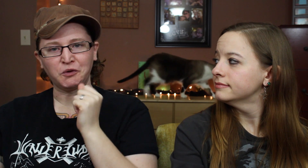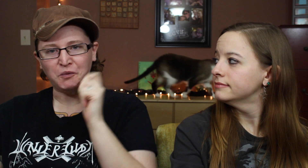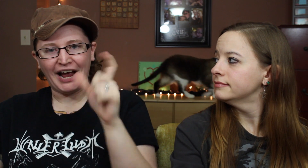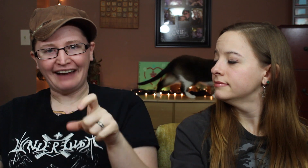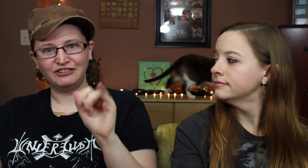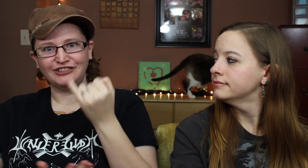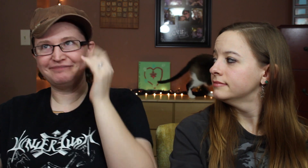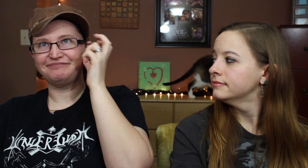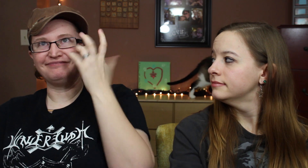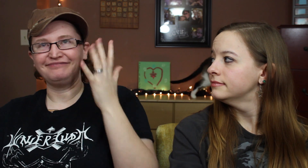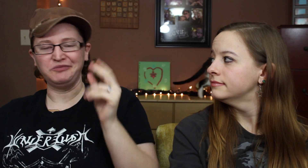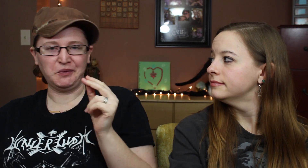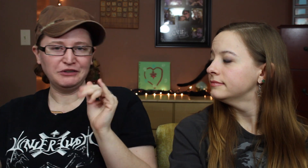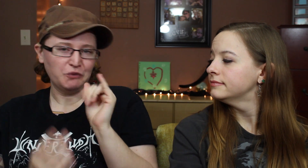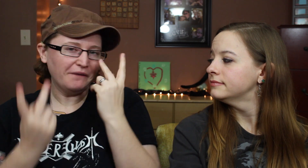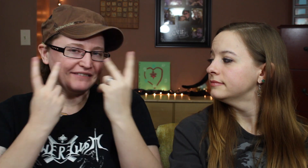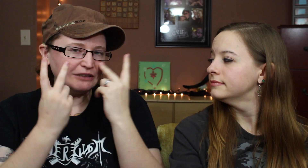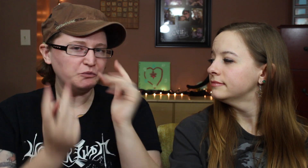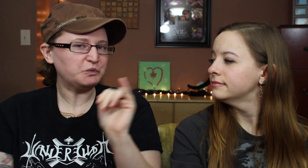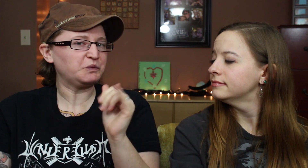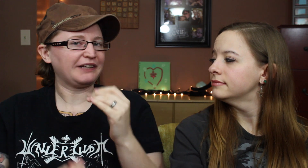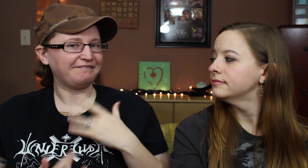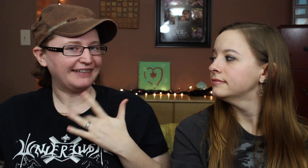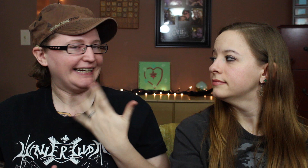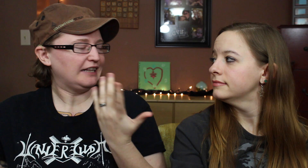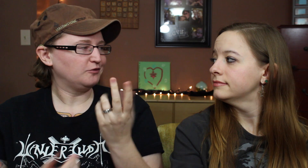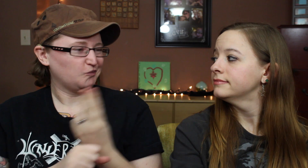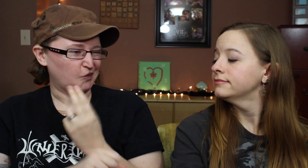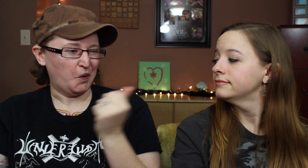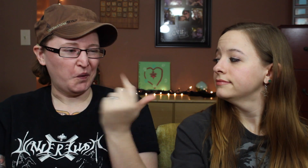pleasurable for me. So you don't have to just depend on the hearing. It's visual as well